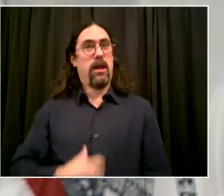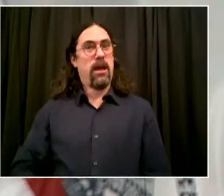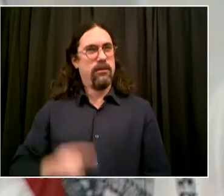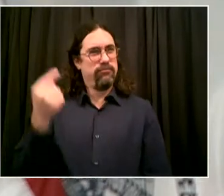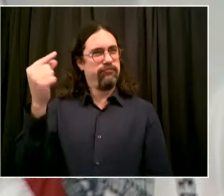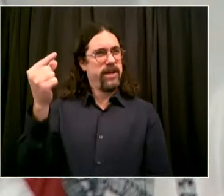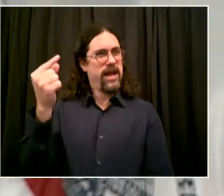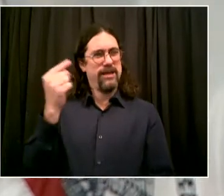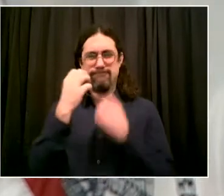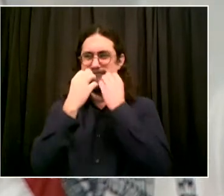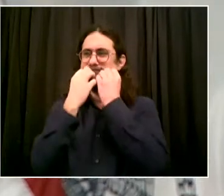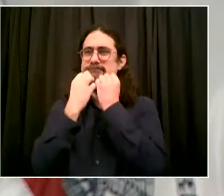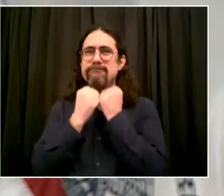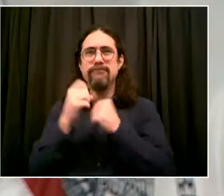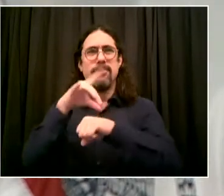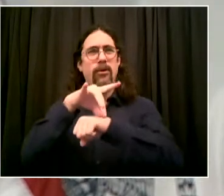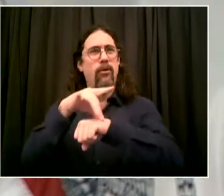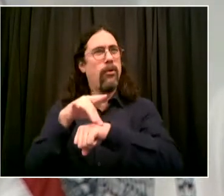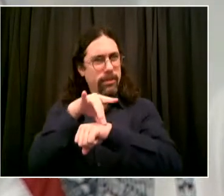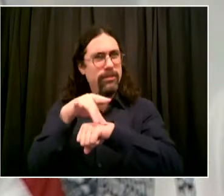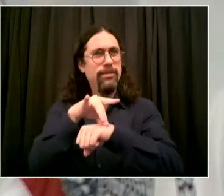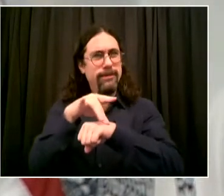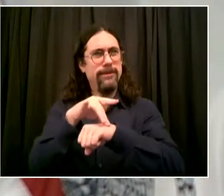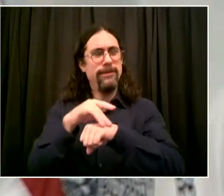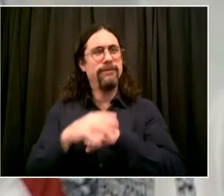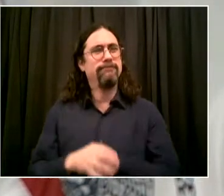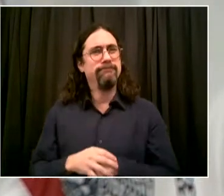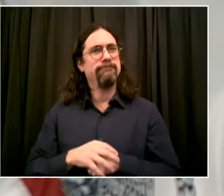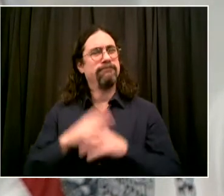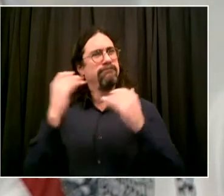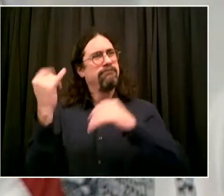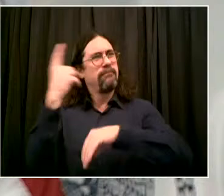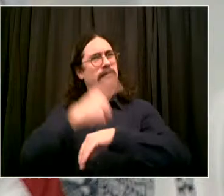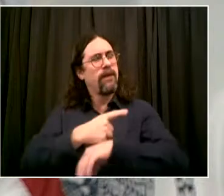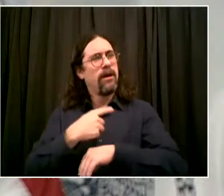THIS WEEK IN TERMS OF CHANGING